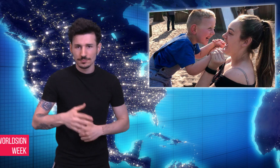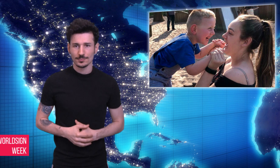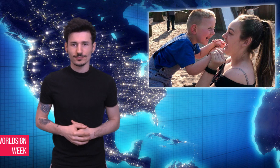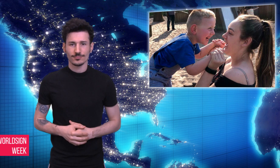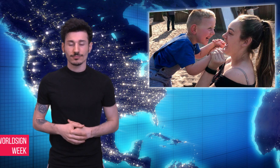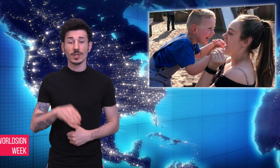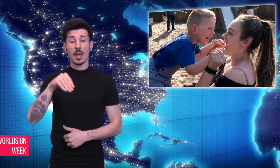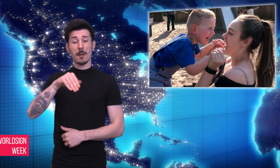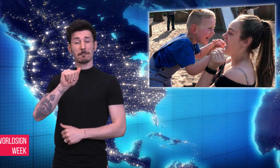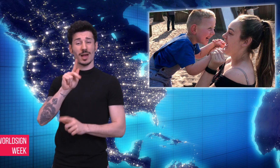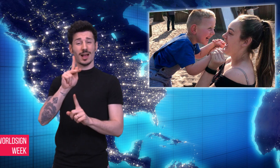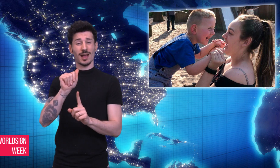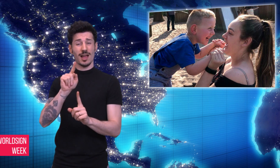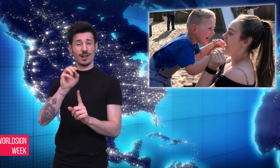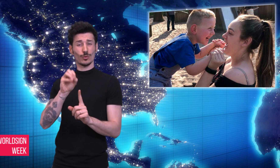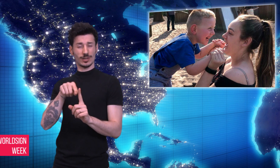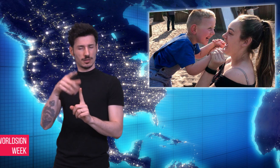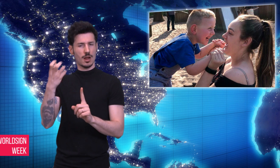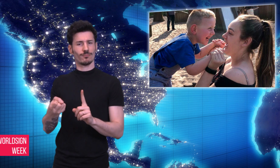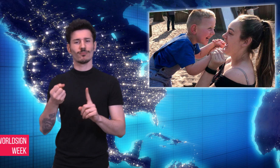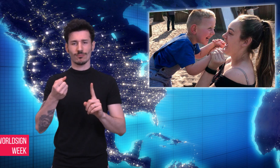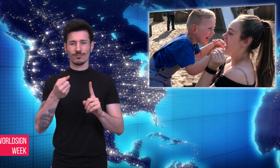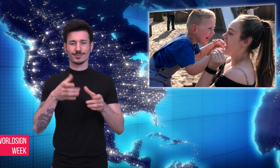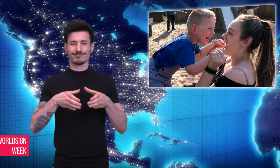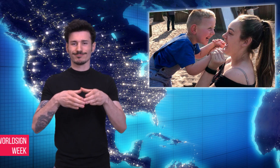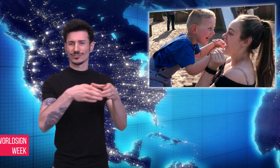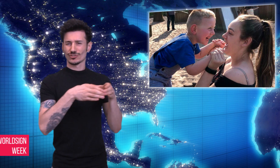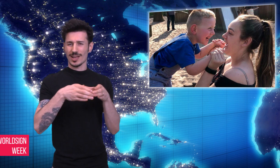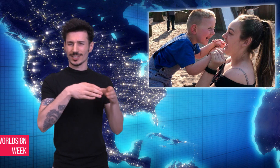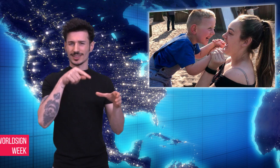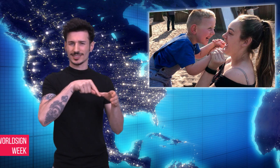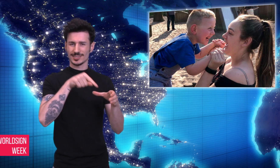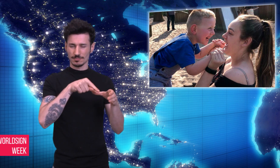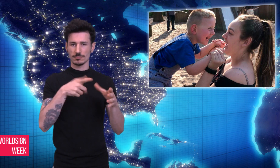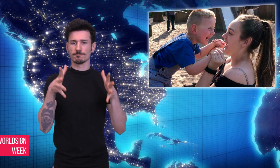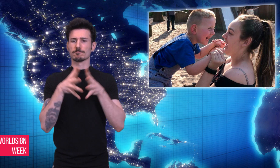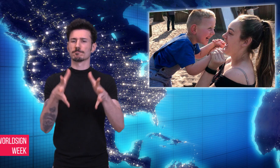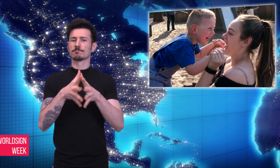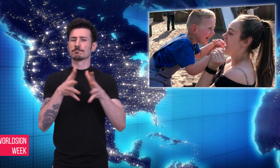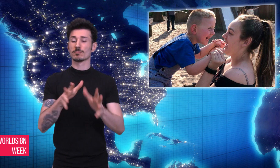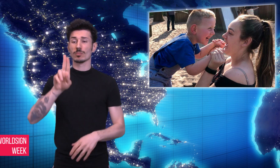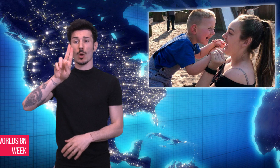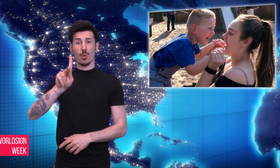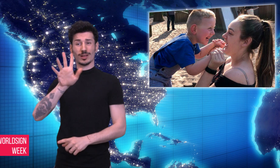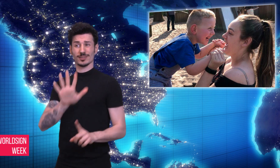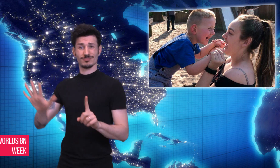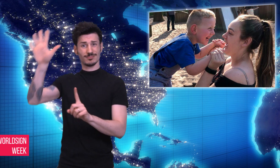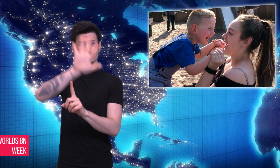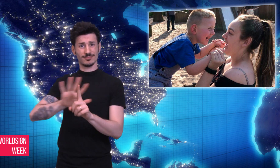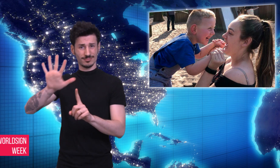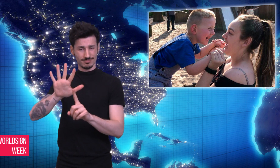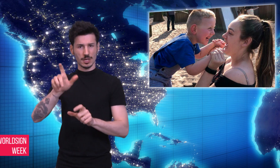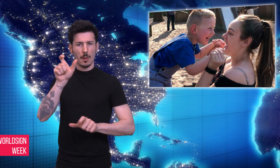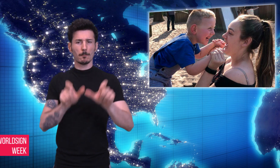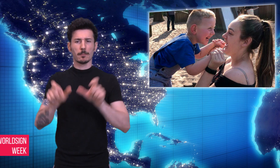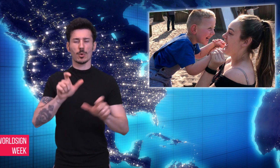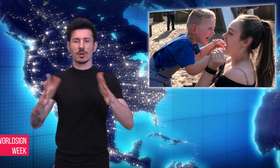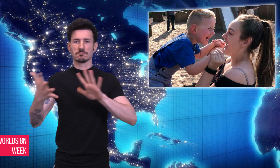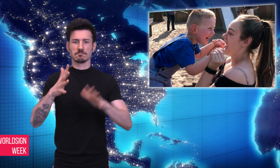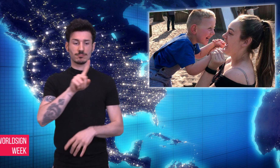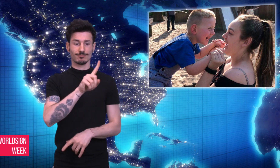stated that between 100,000 to 150,000 people in the United Kingdom is